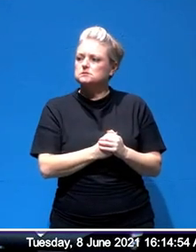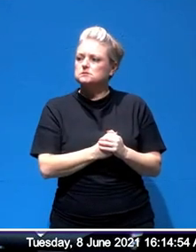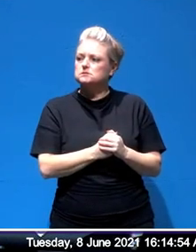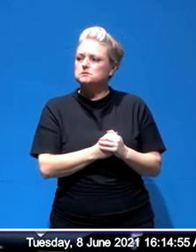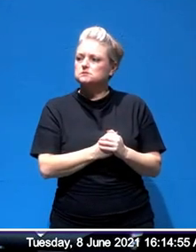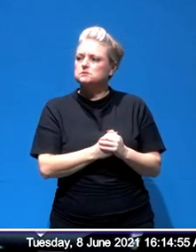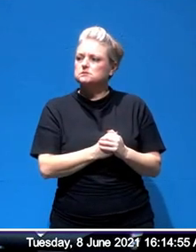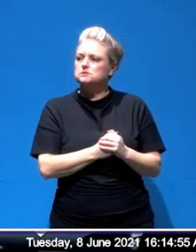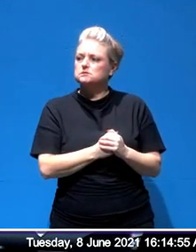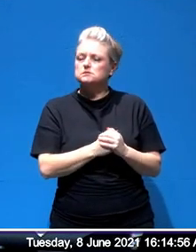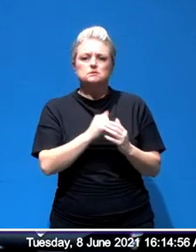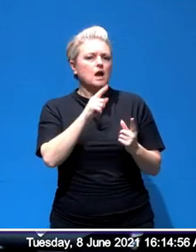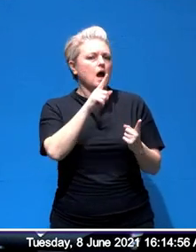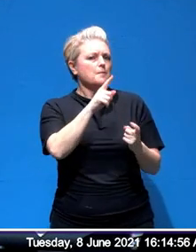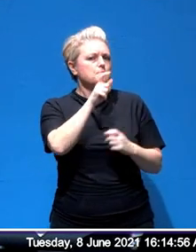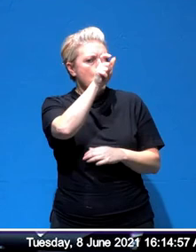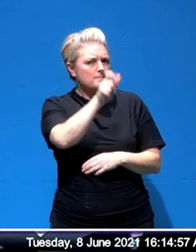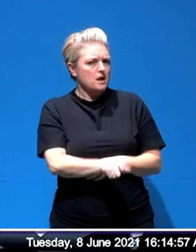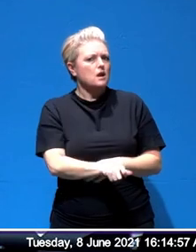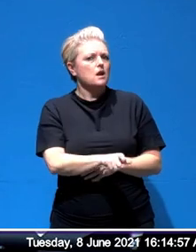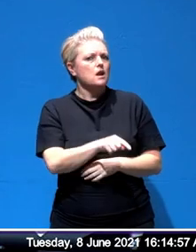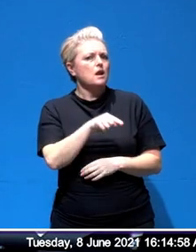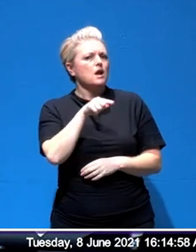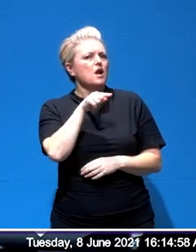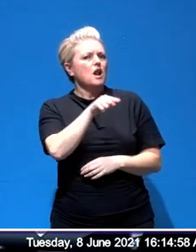catalyst, really, for the bringing about of the writing of the letter which was